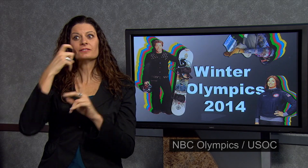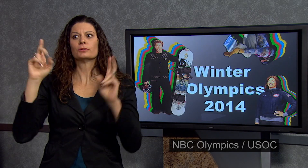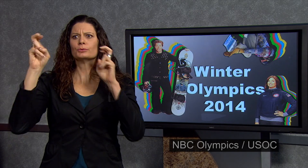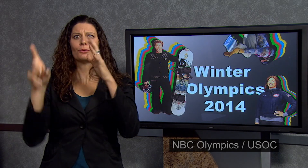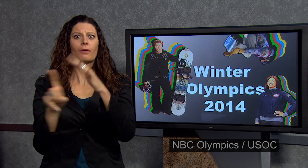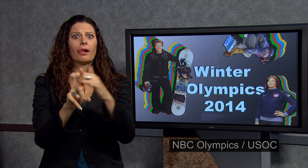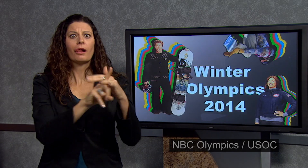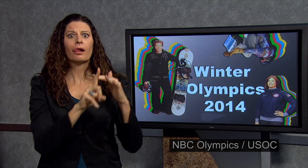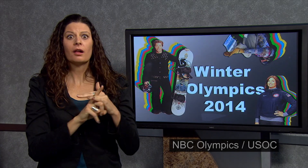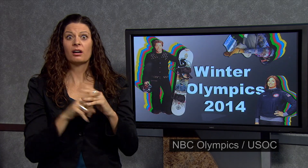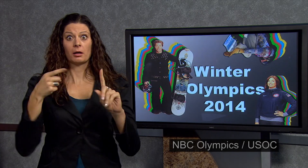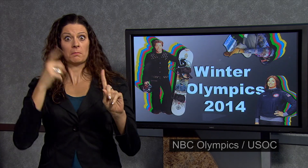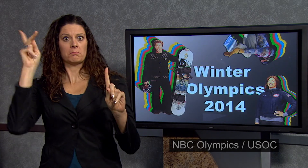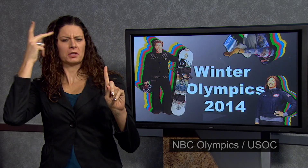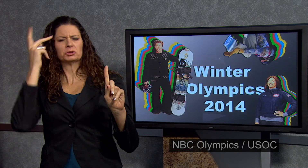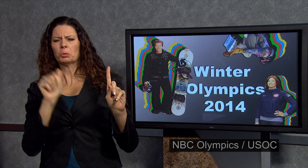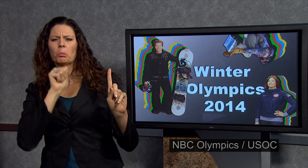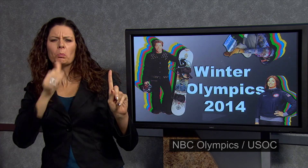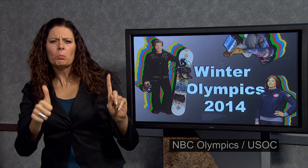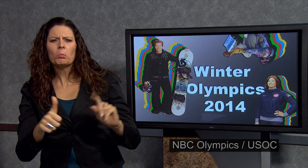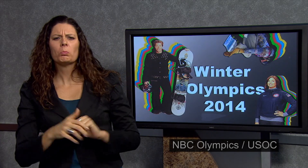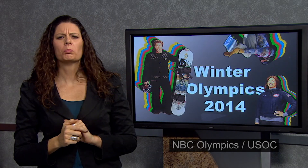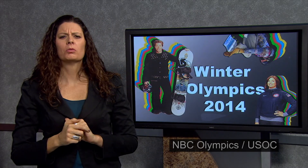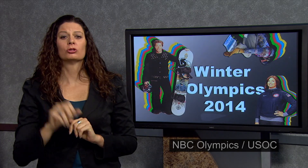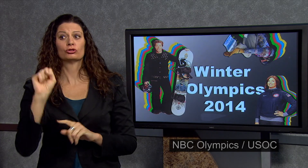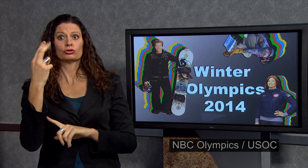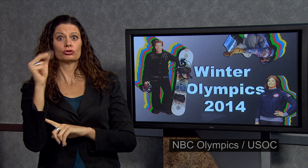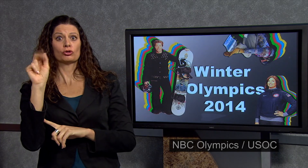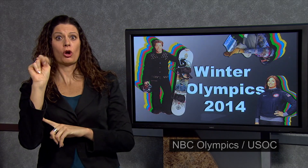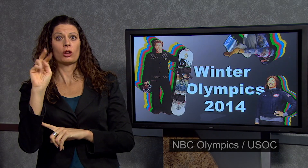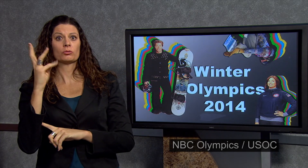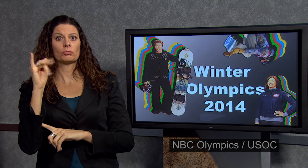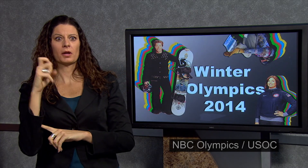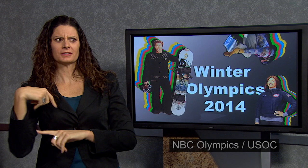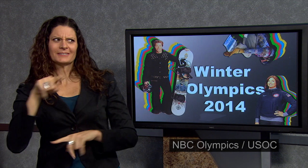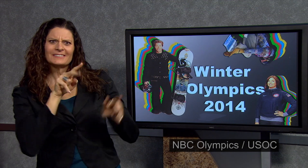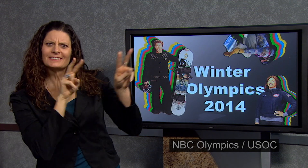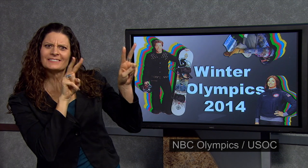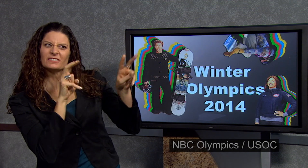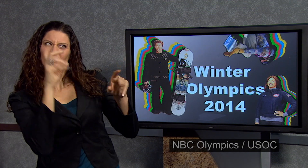THERE HAVE ALSO BEEN SOME ISSUES THAT WEREN'T POLITICAL. AUDIENCES EXPECTED SHAUN WHITE